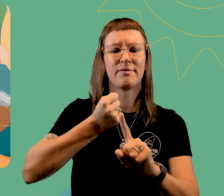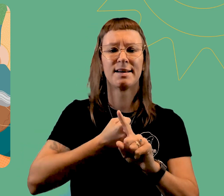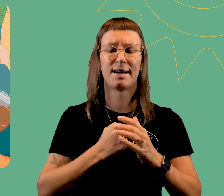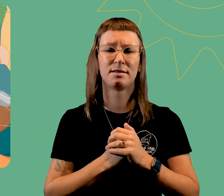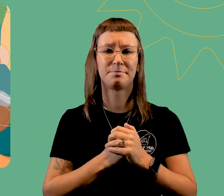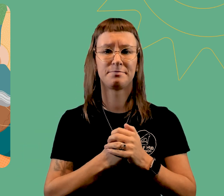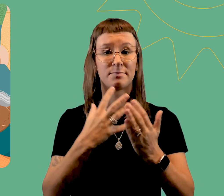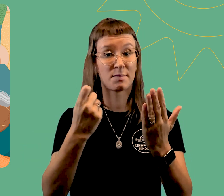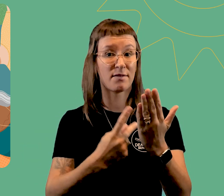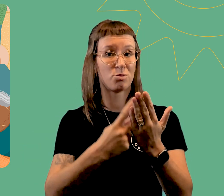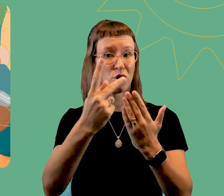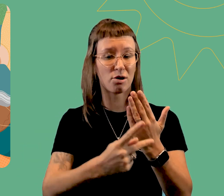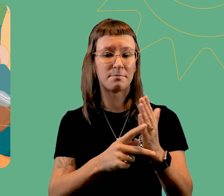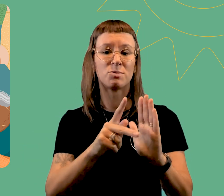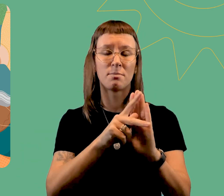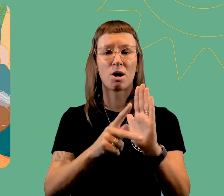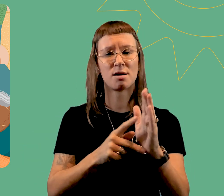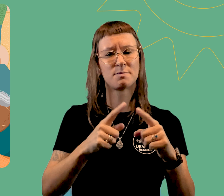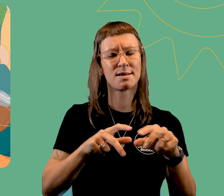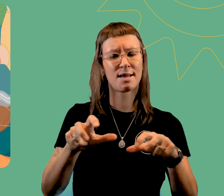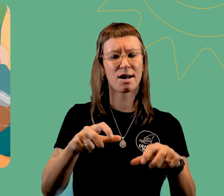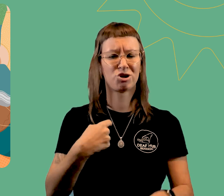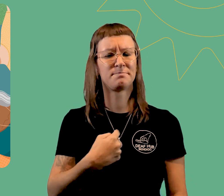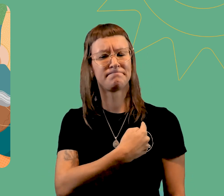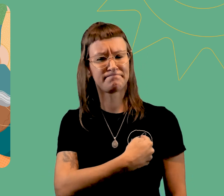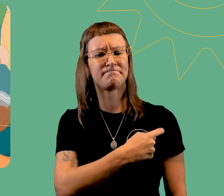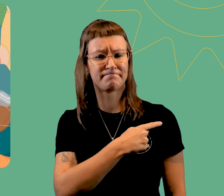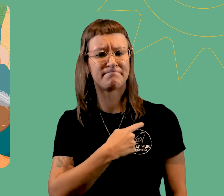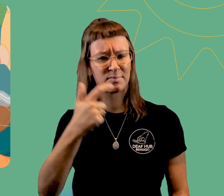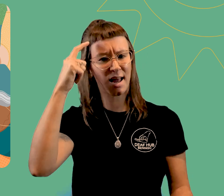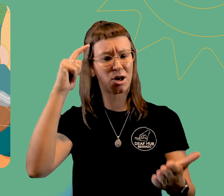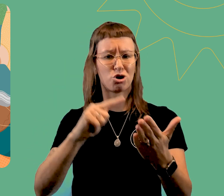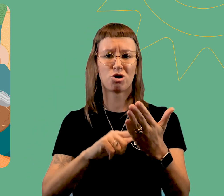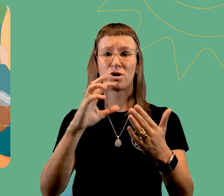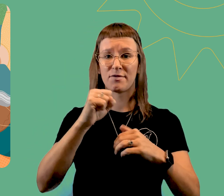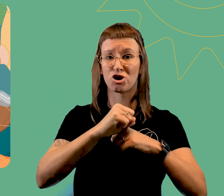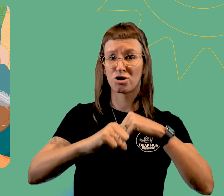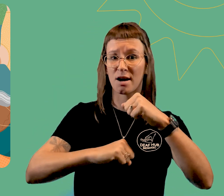Through our programs, policies and practices we are committed to addressing the structural and social barriers to health,